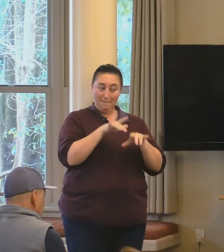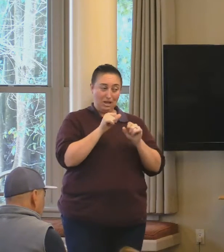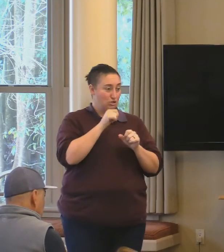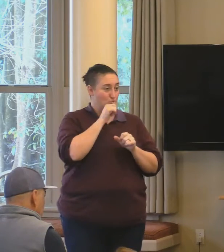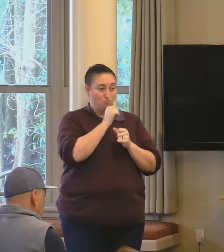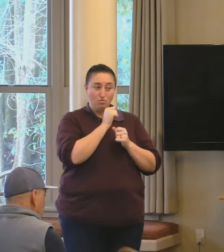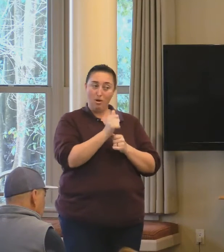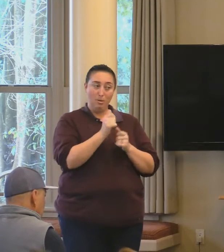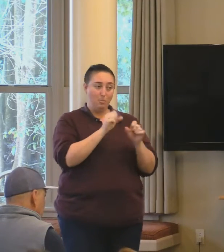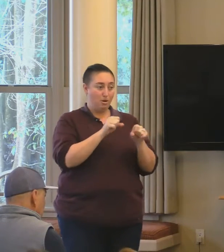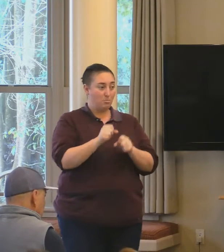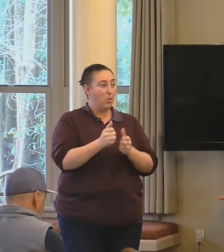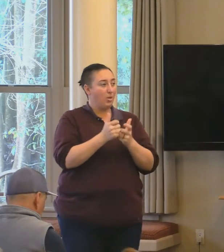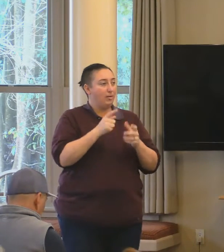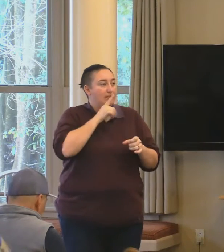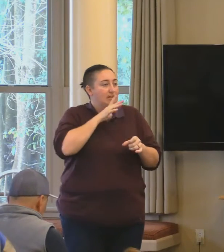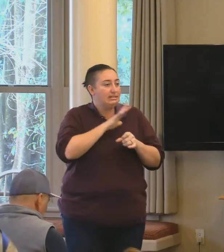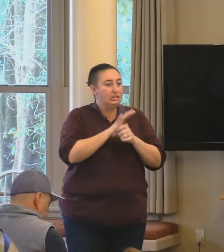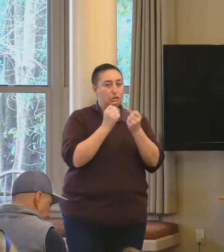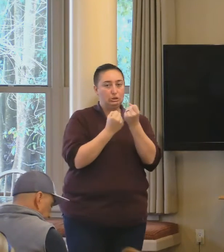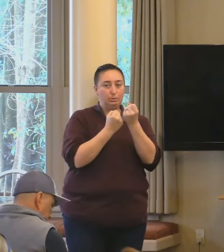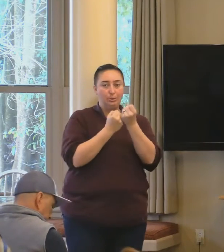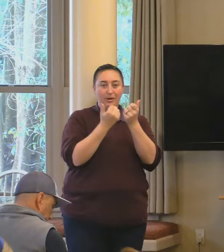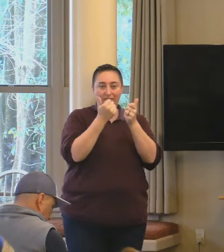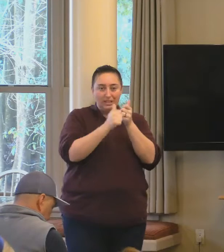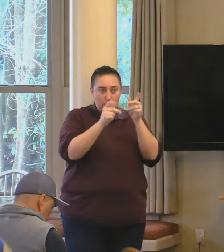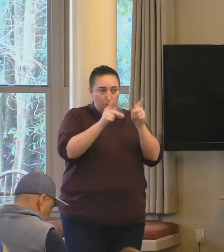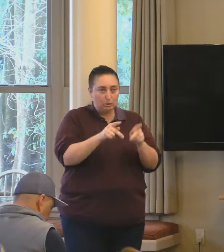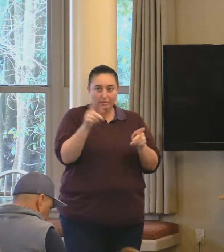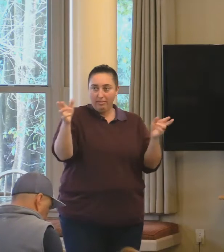However, that magic would not be possible without the dedication and support of each person in this room.